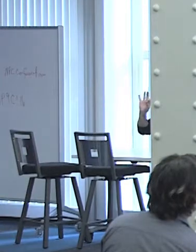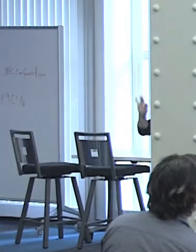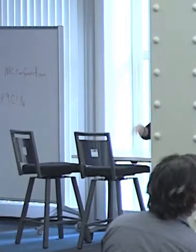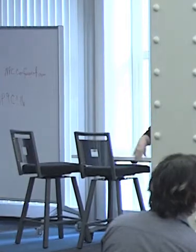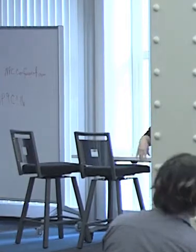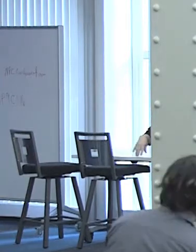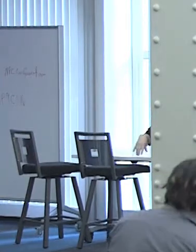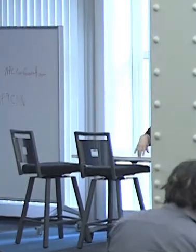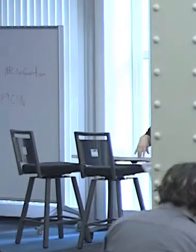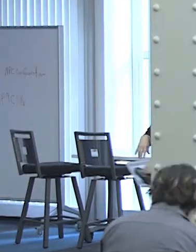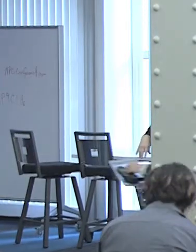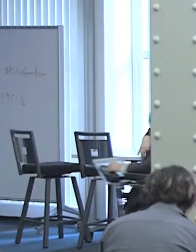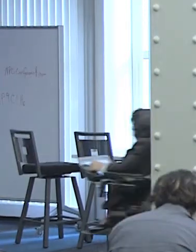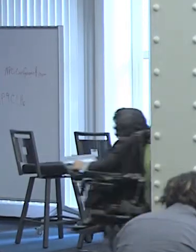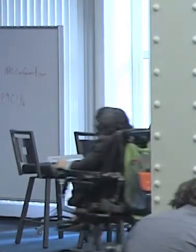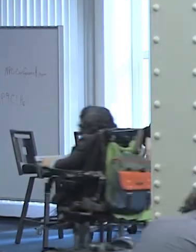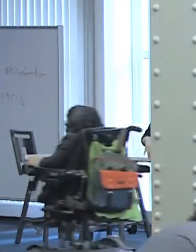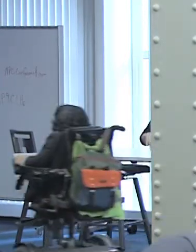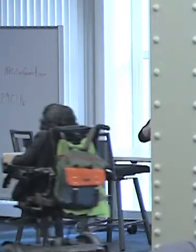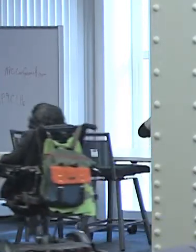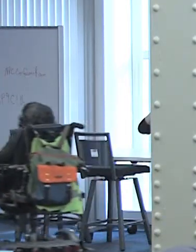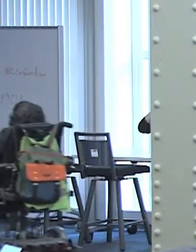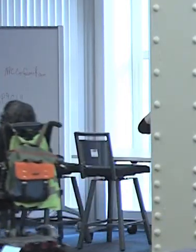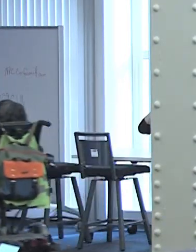(audience applauding)